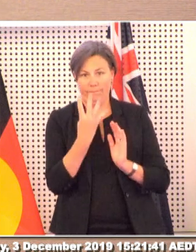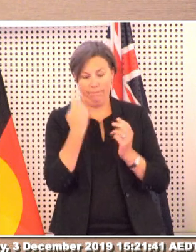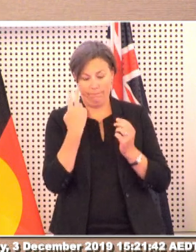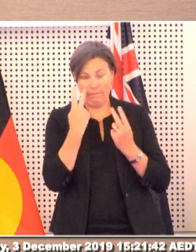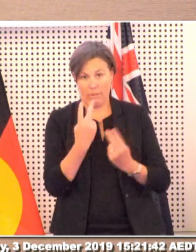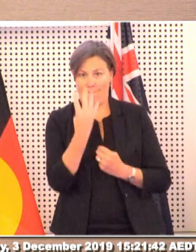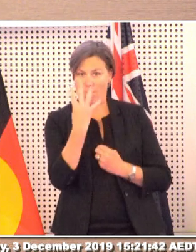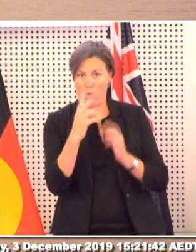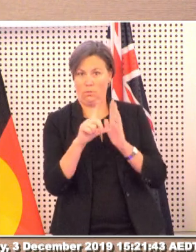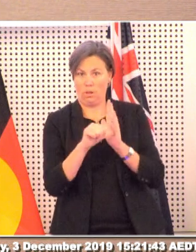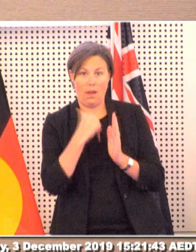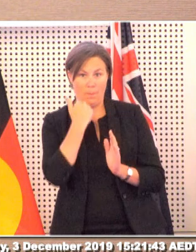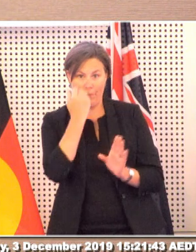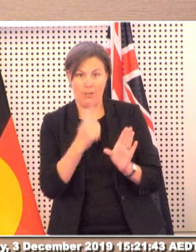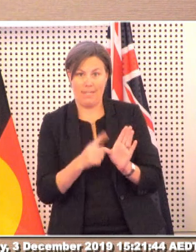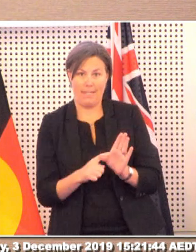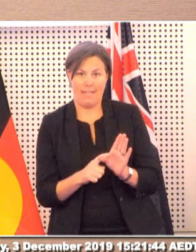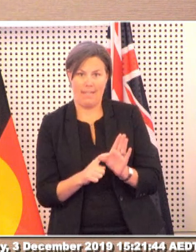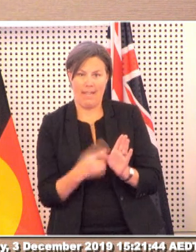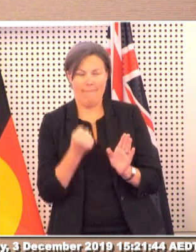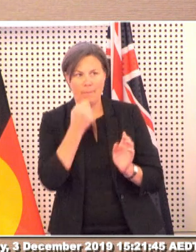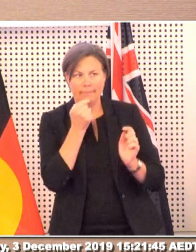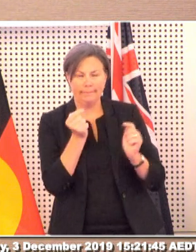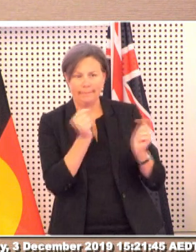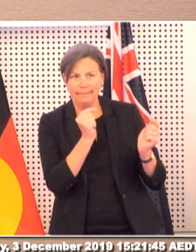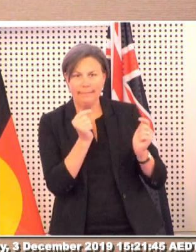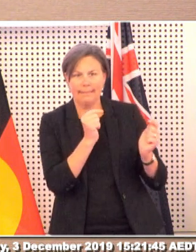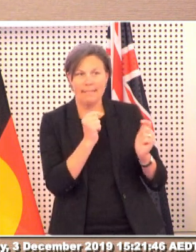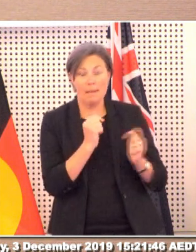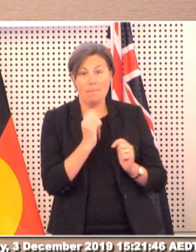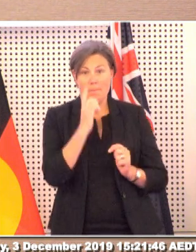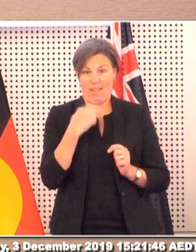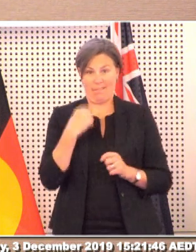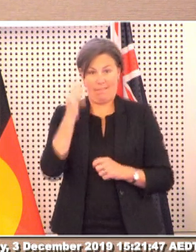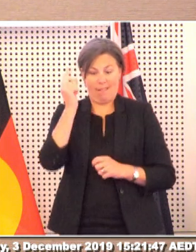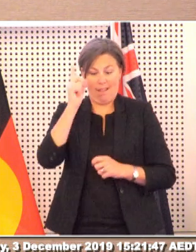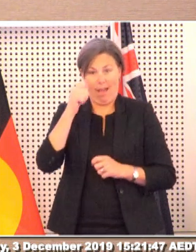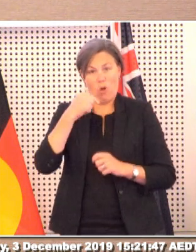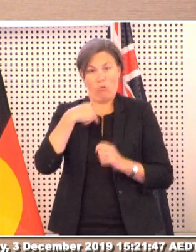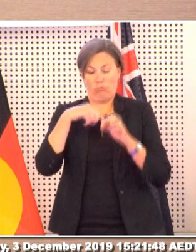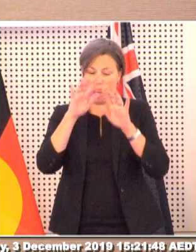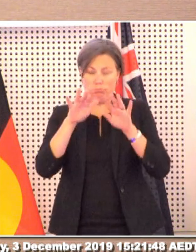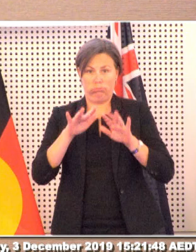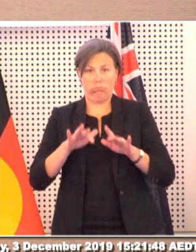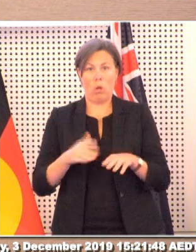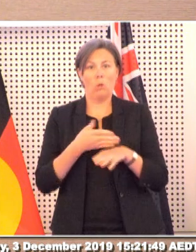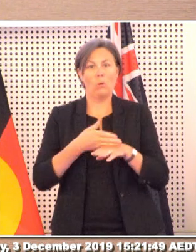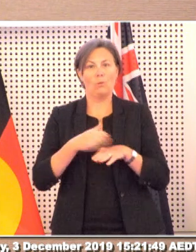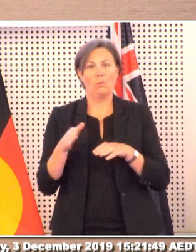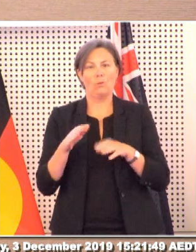But we are in the process of developing a new – a new Community Visitor model,